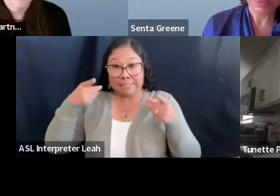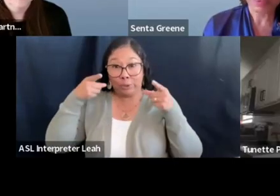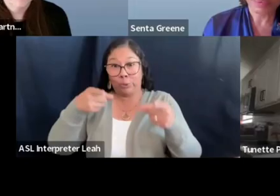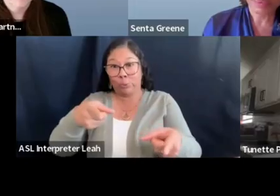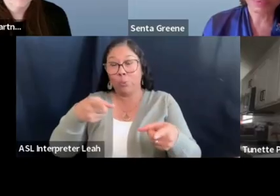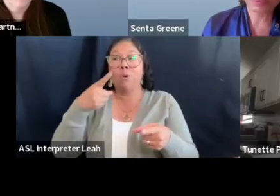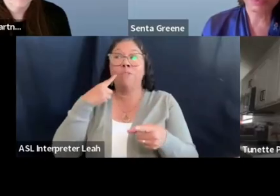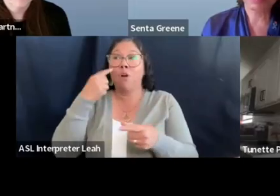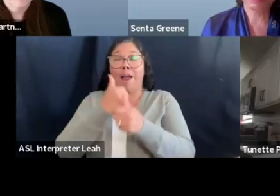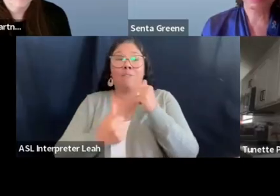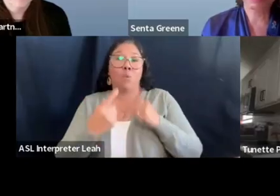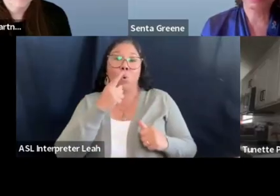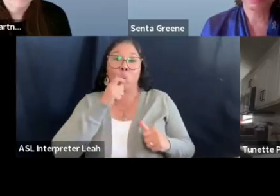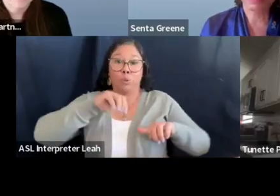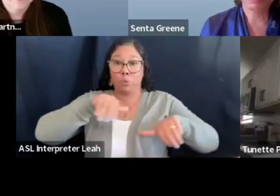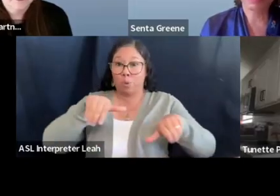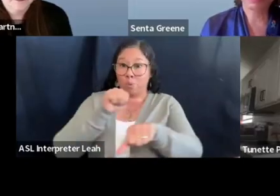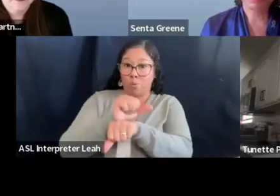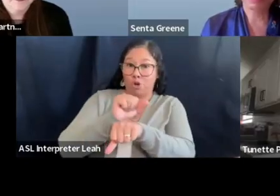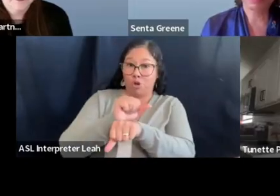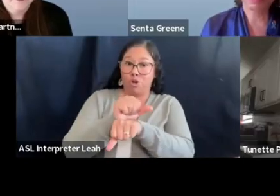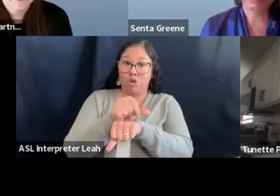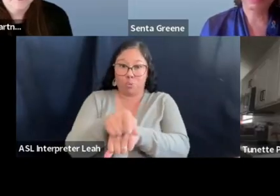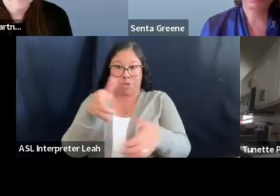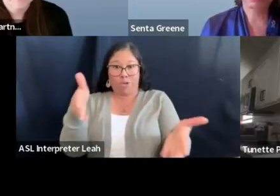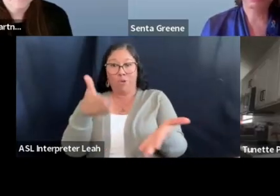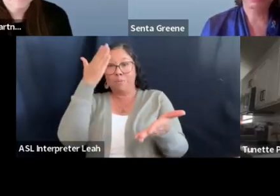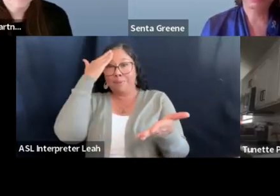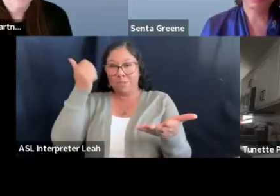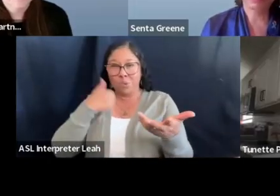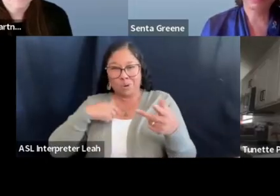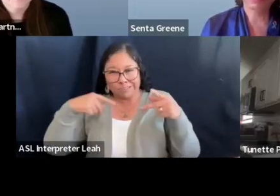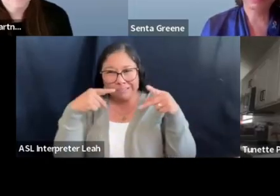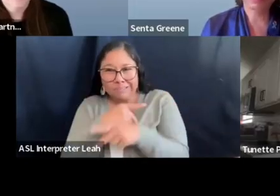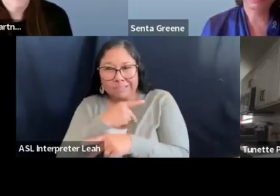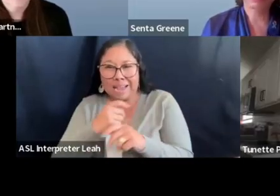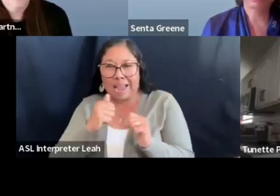and you are here because you want to figure out how we get this right, I want you to see us